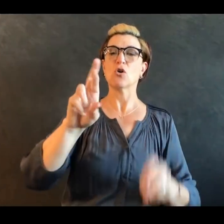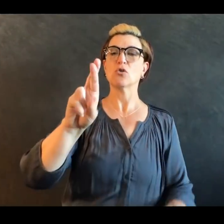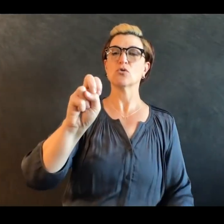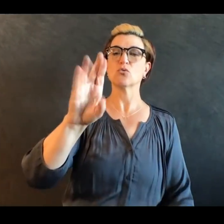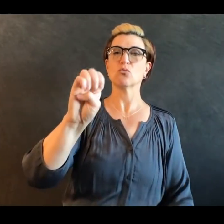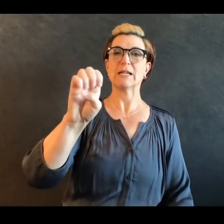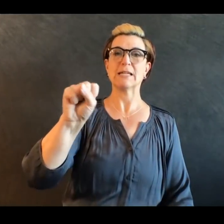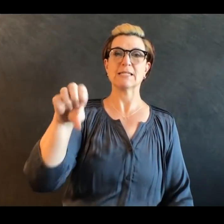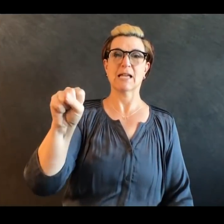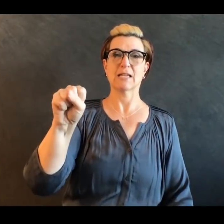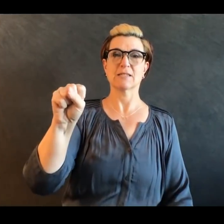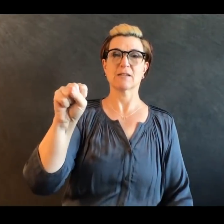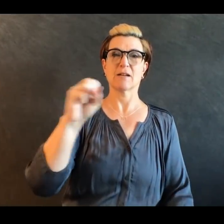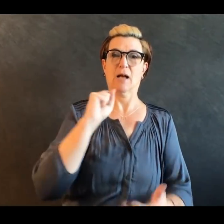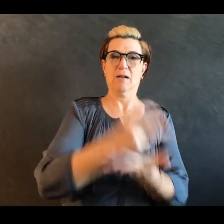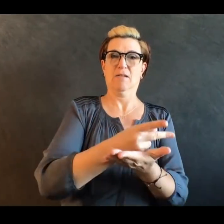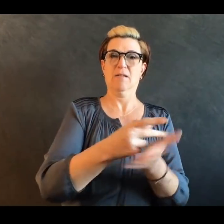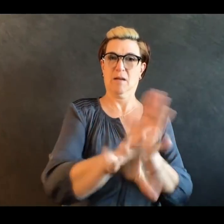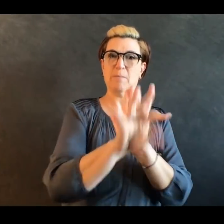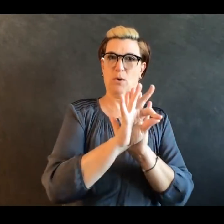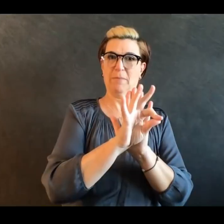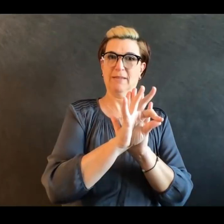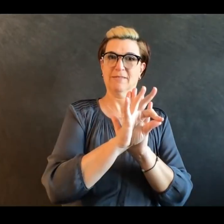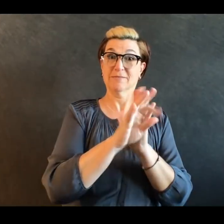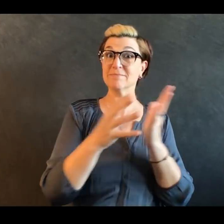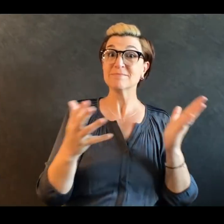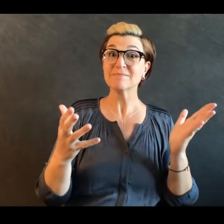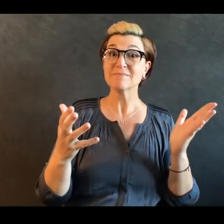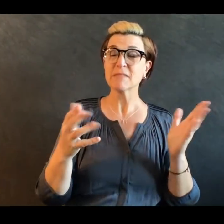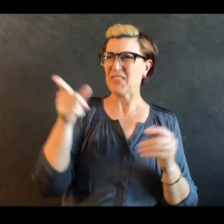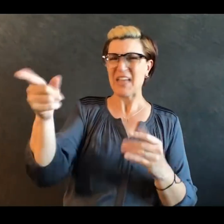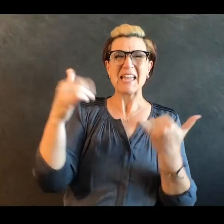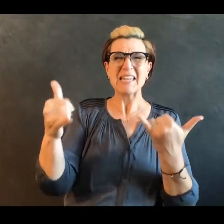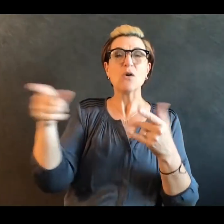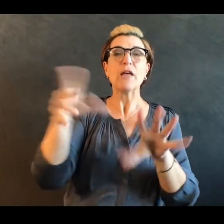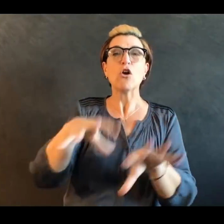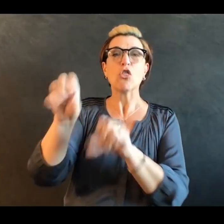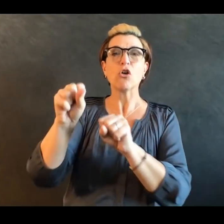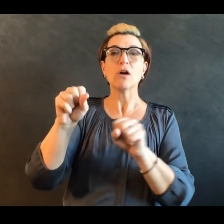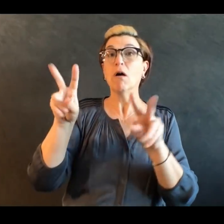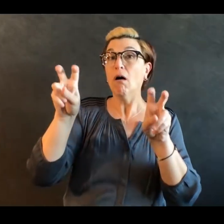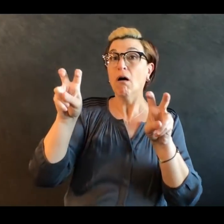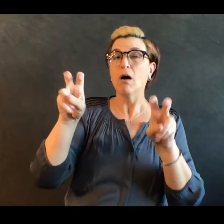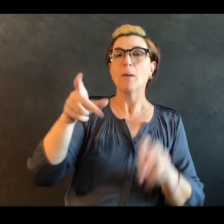sessions where no one is even there has prevented me from using the